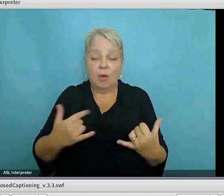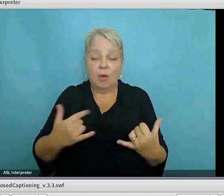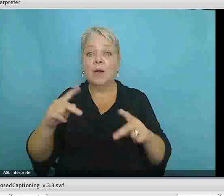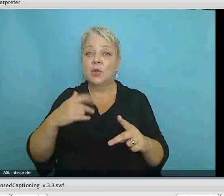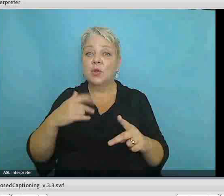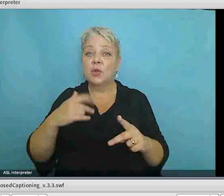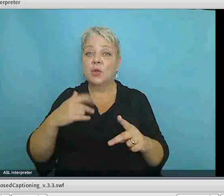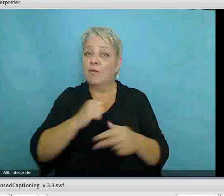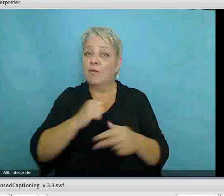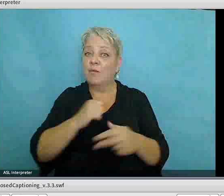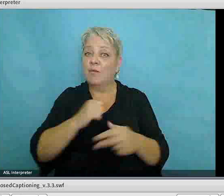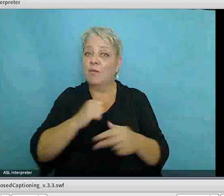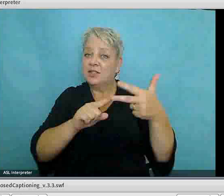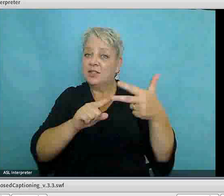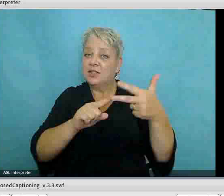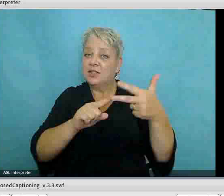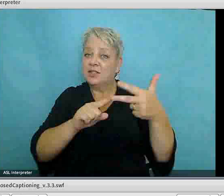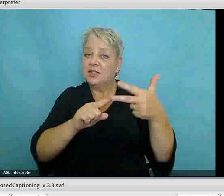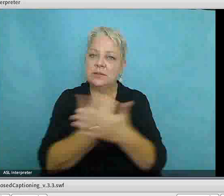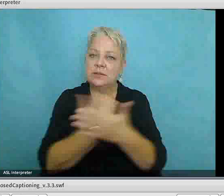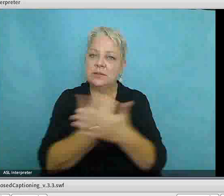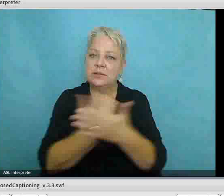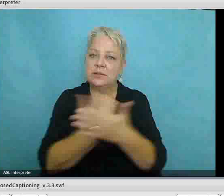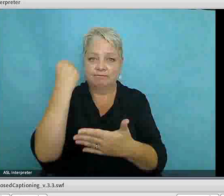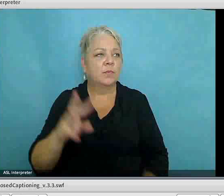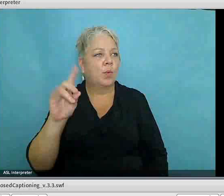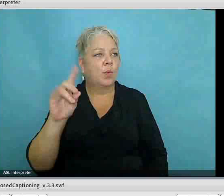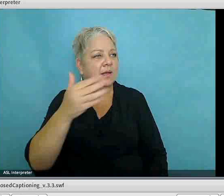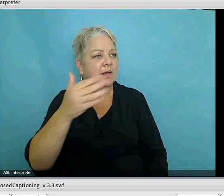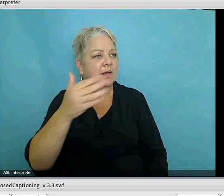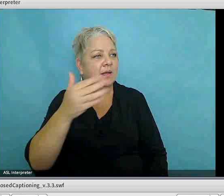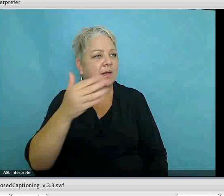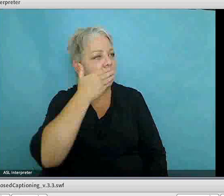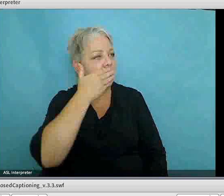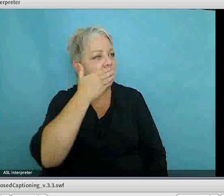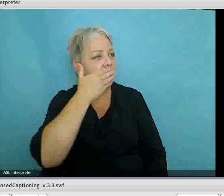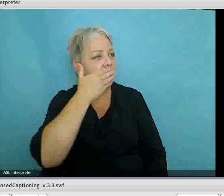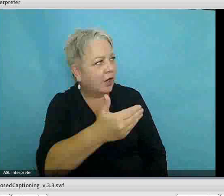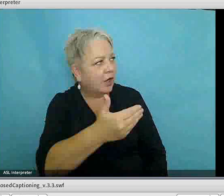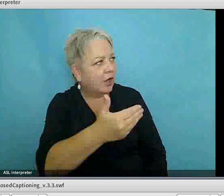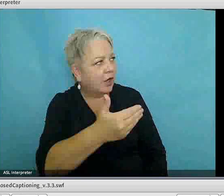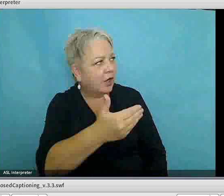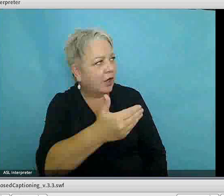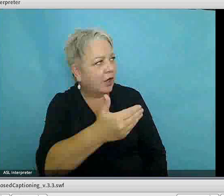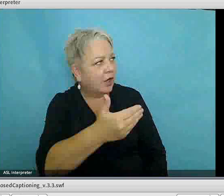I have a question from a person who provides services now, and she is saying her clients